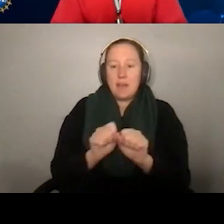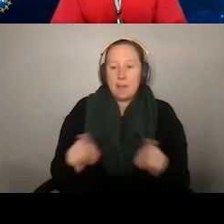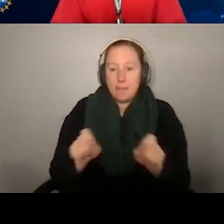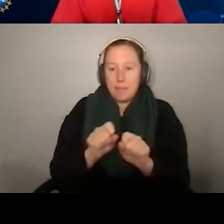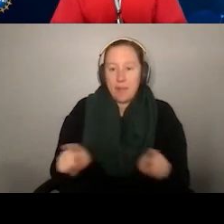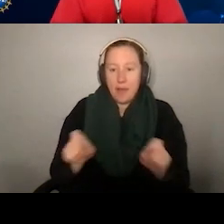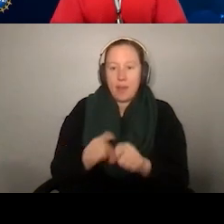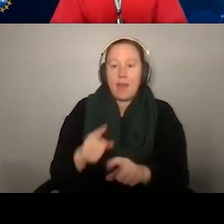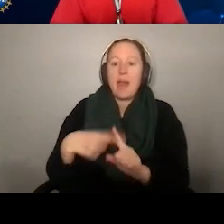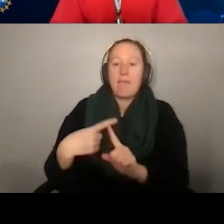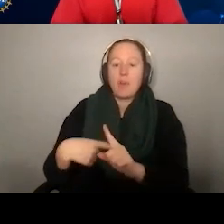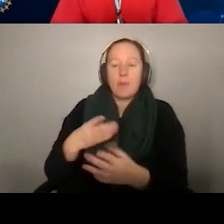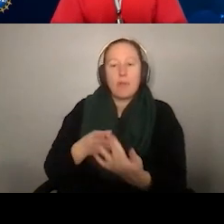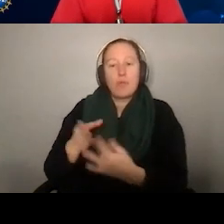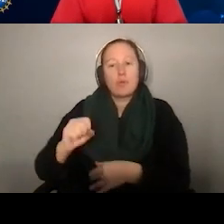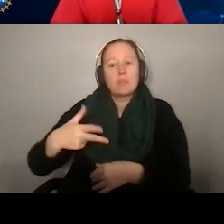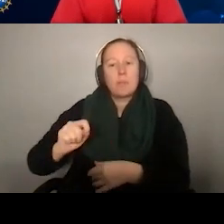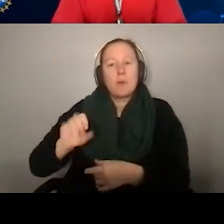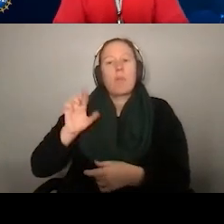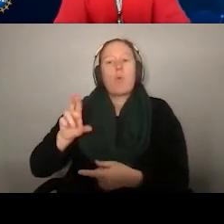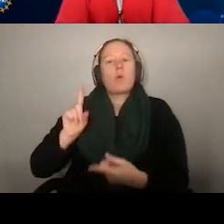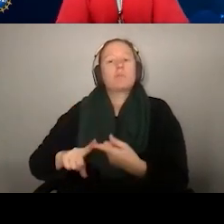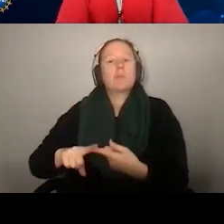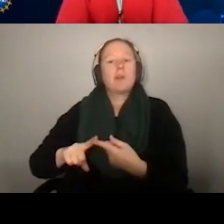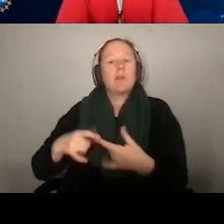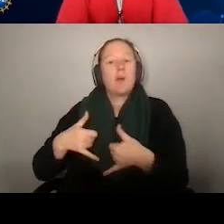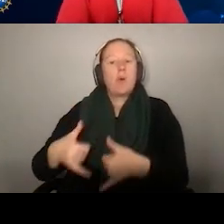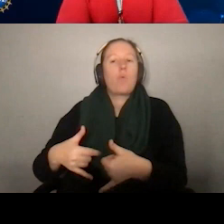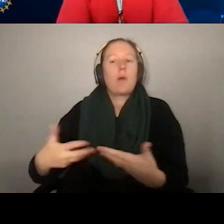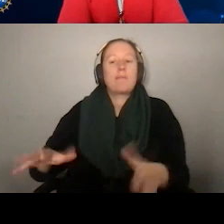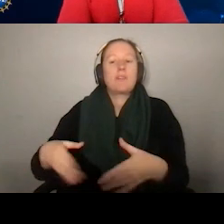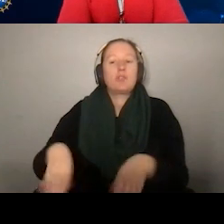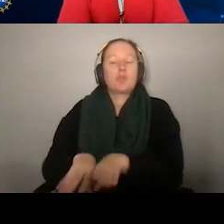September or until the award has been closed or fully liquidated.